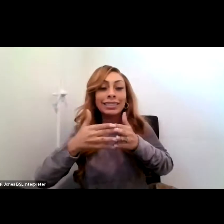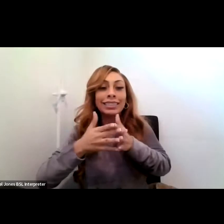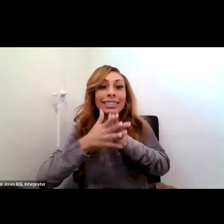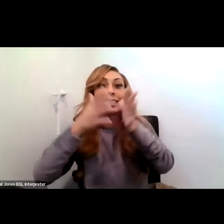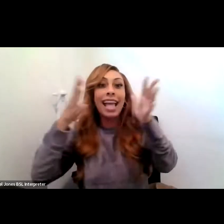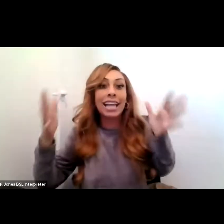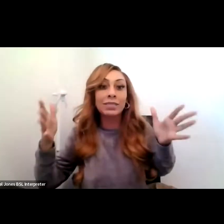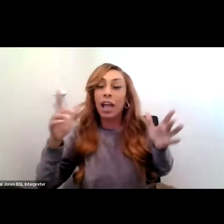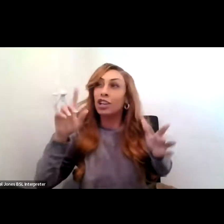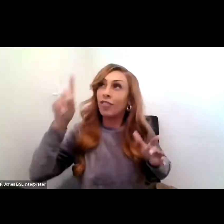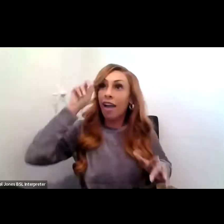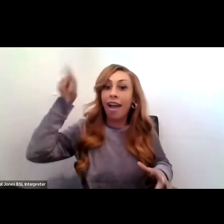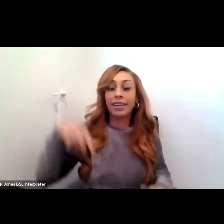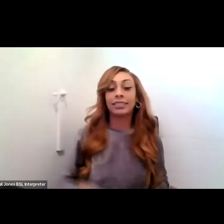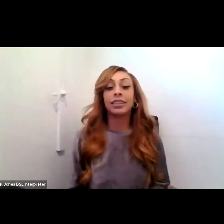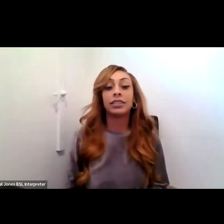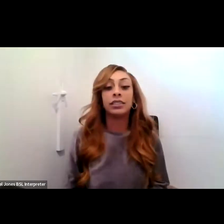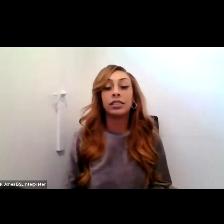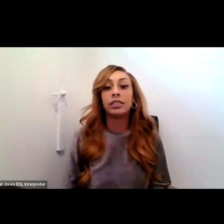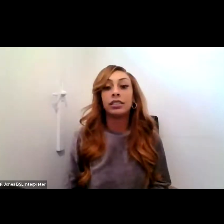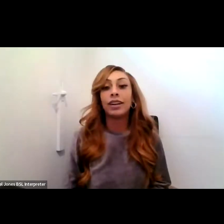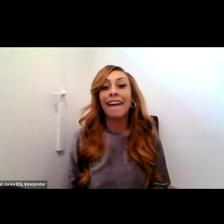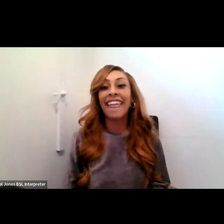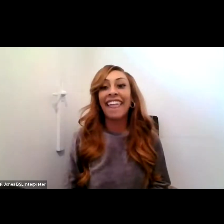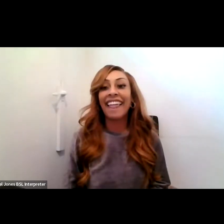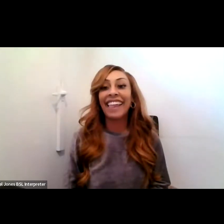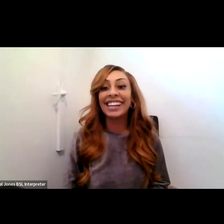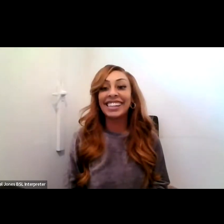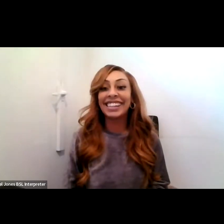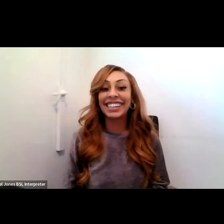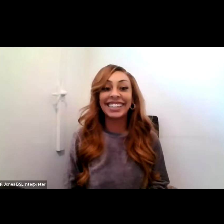But before we go any further, I would like to introduce